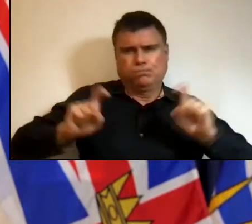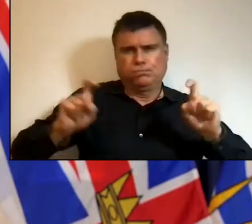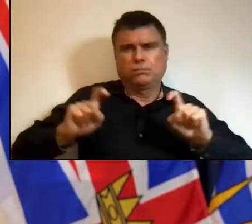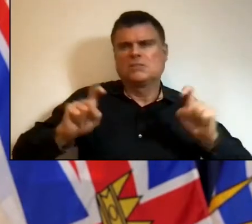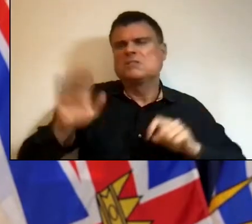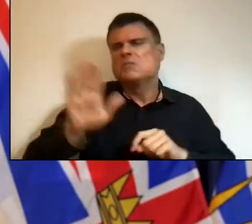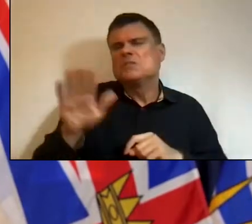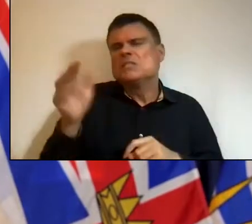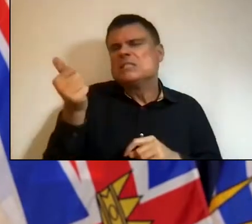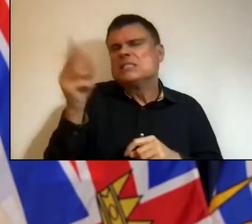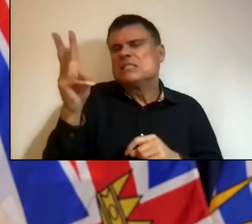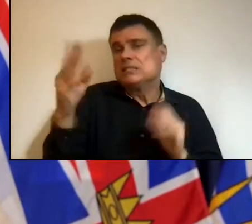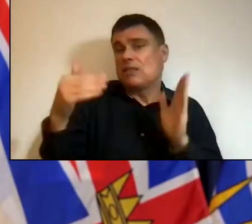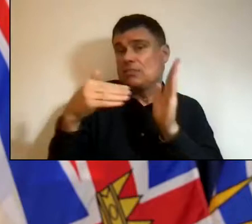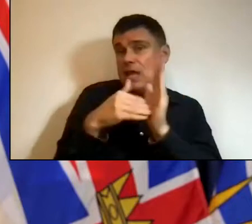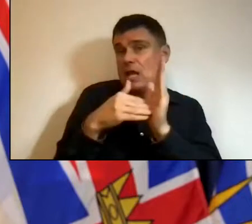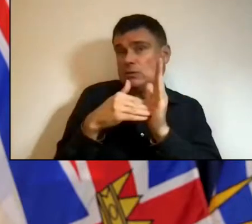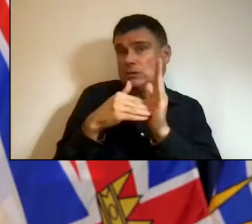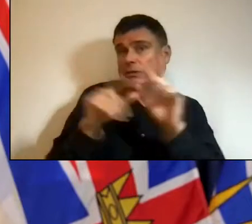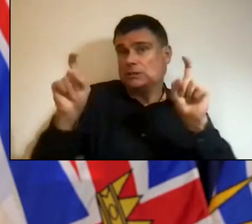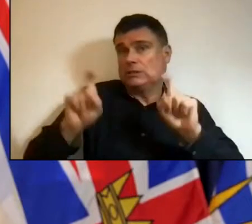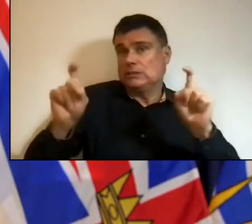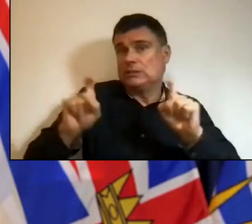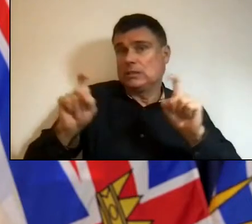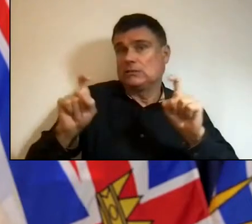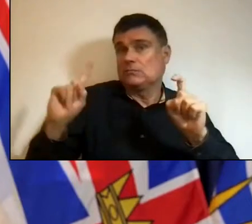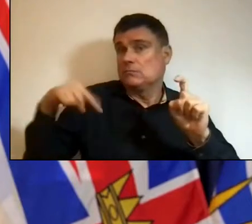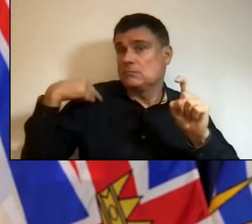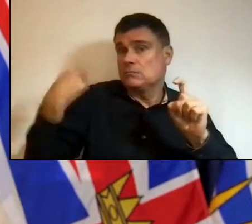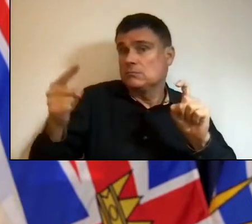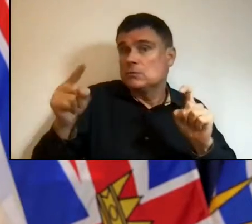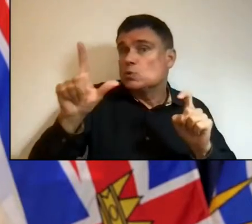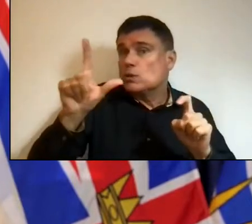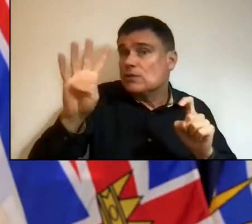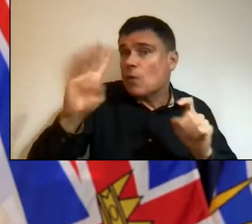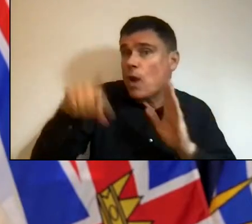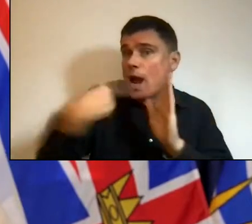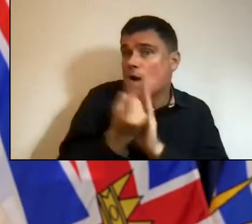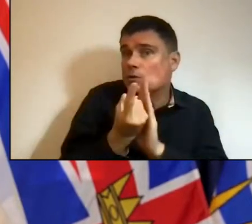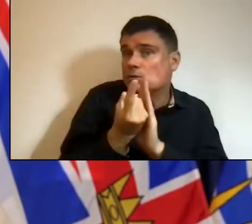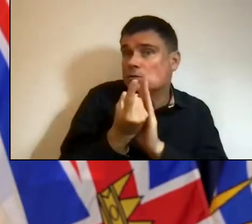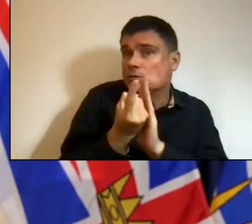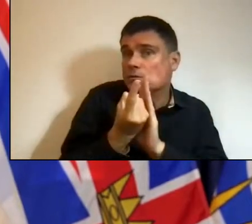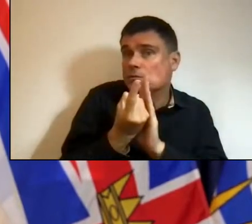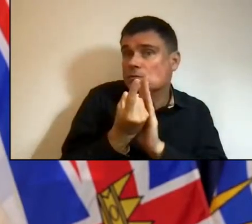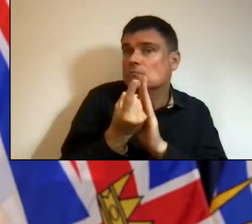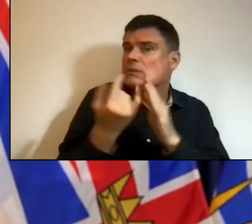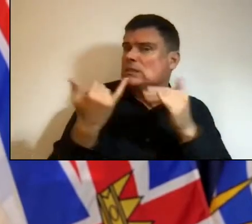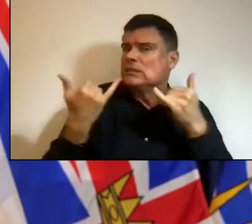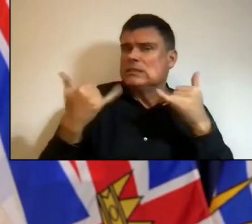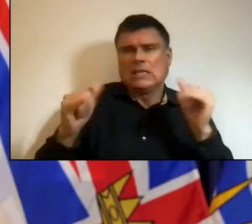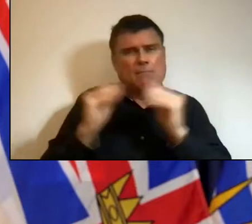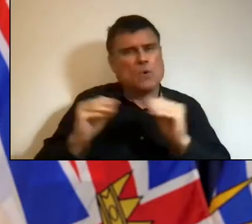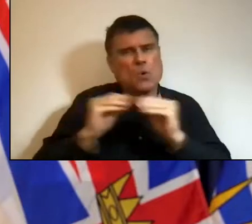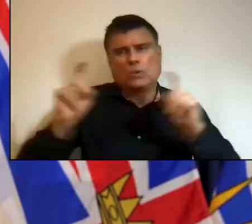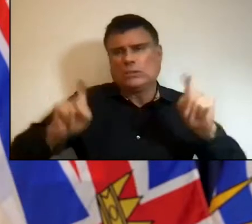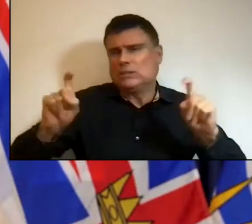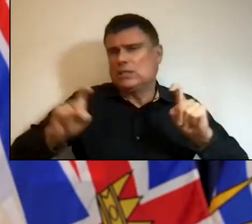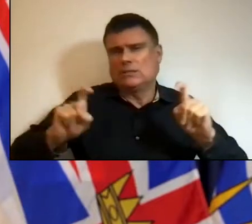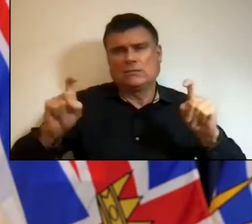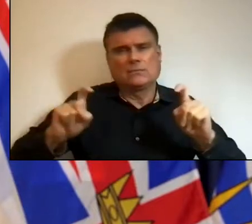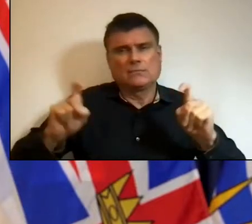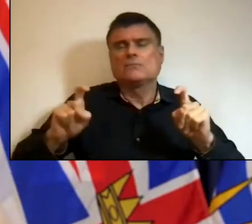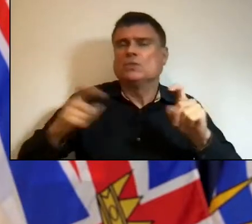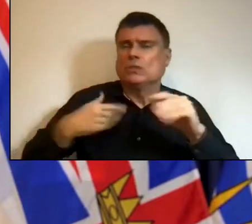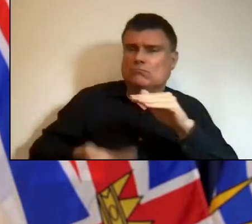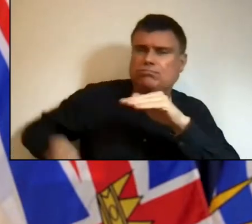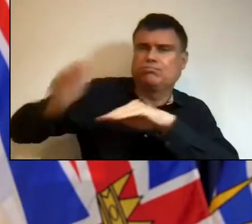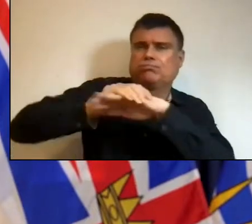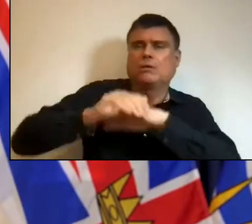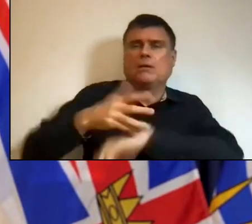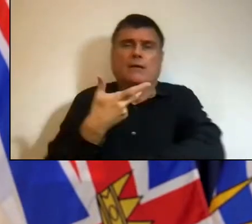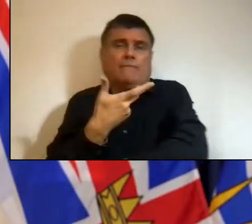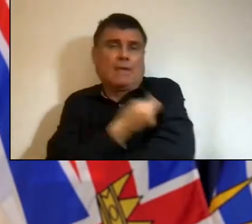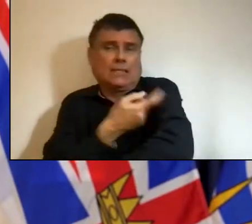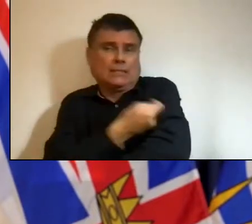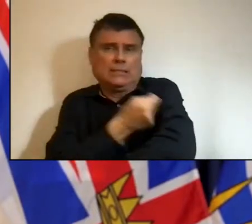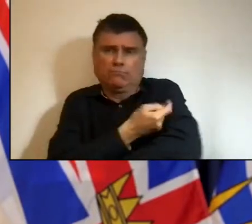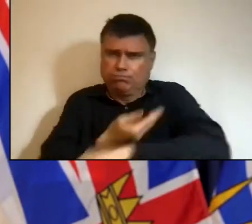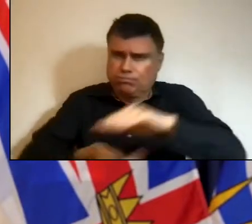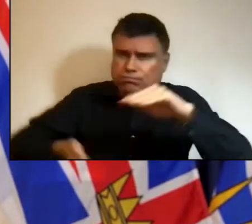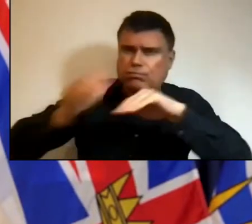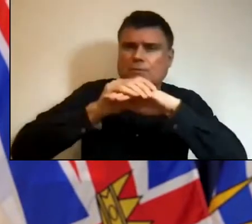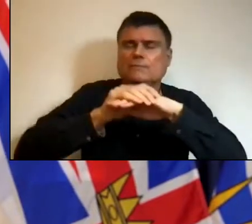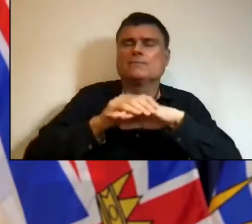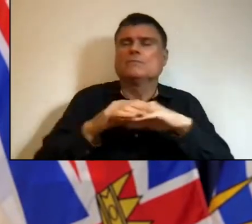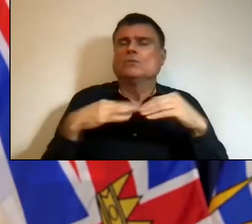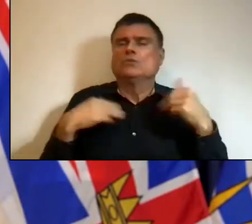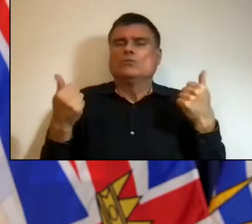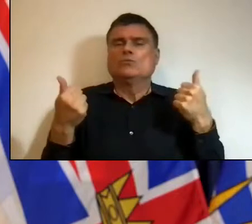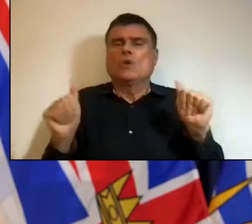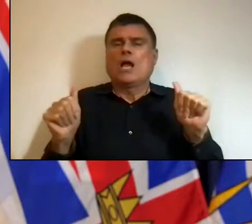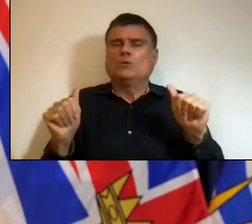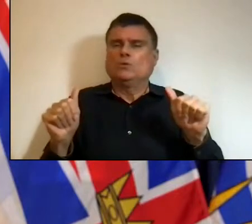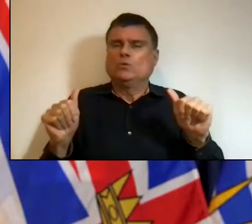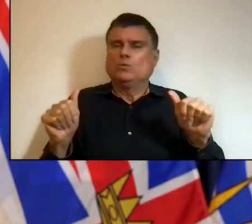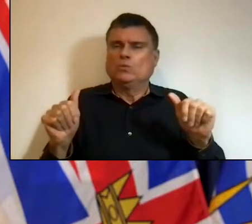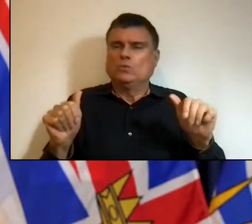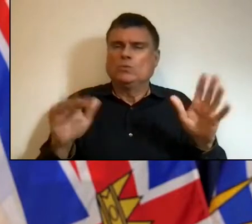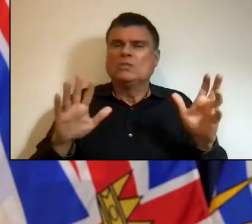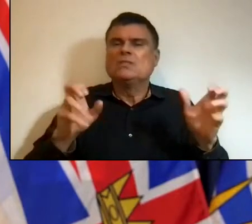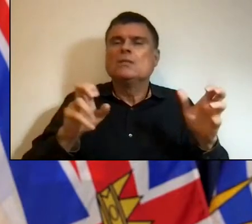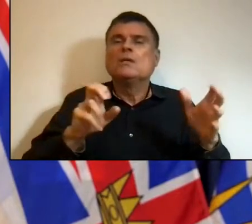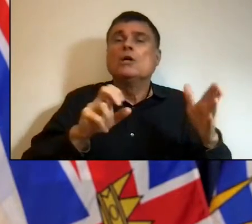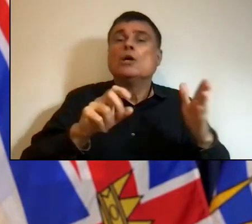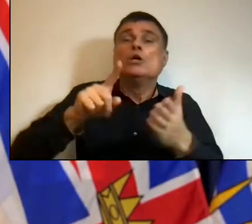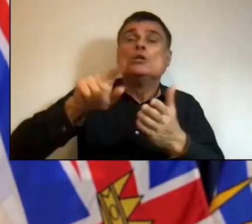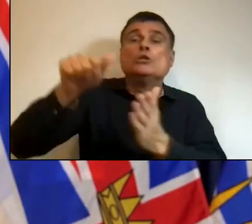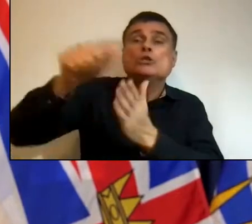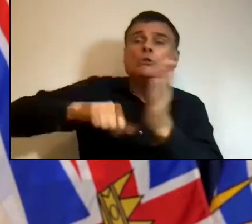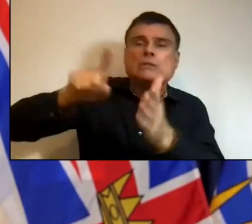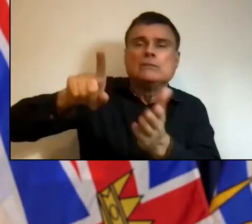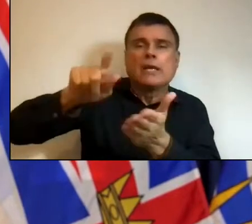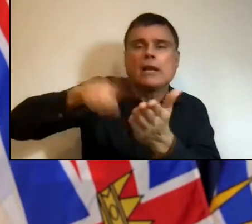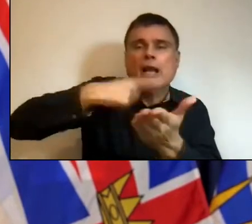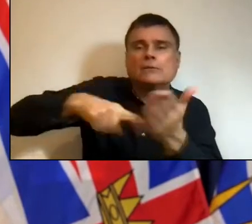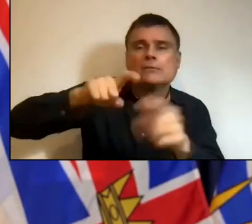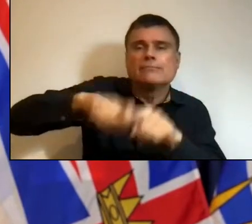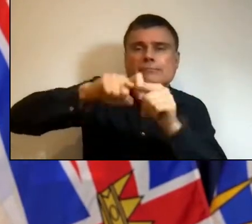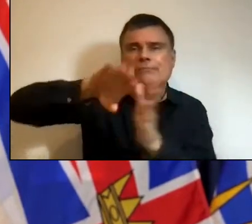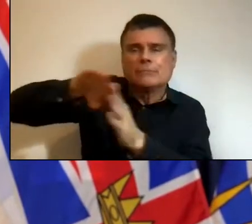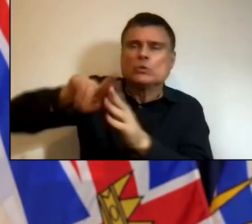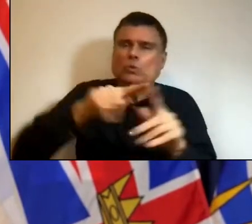ont c'est passent. Euh Marx.